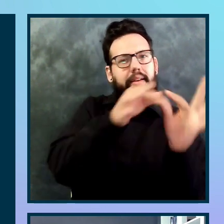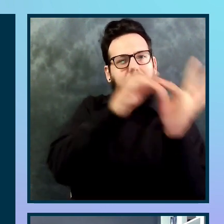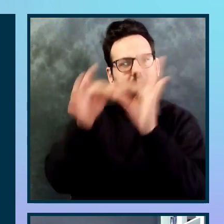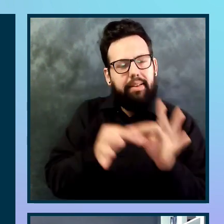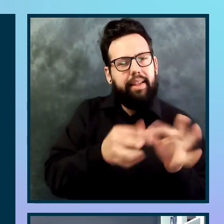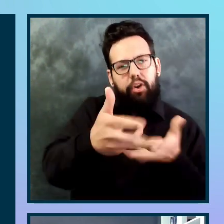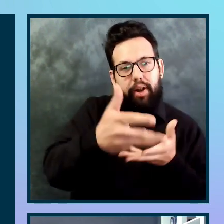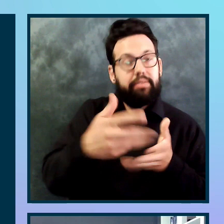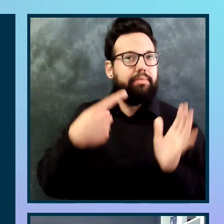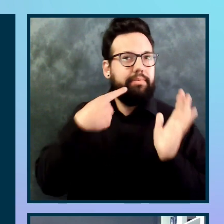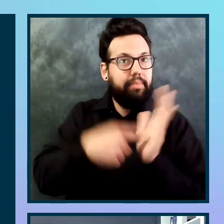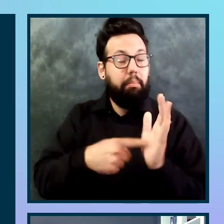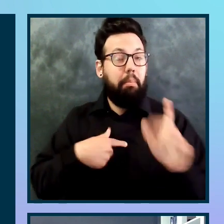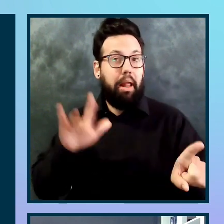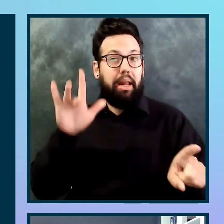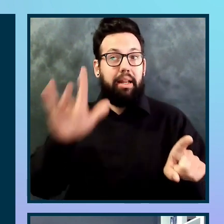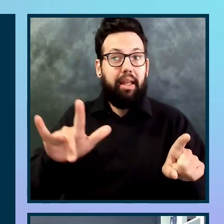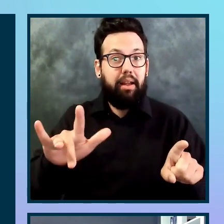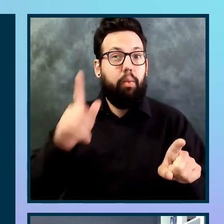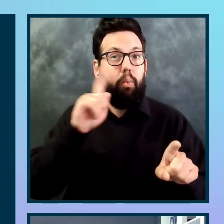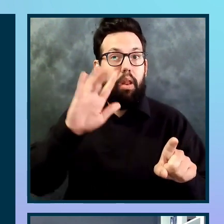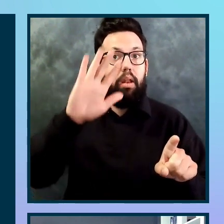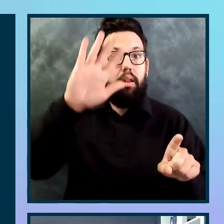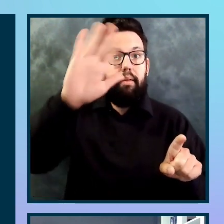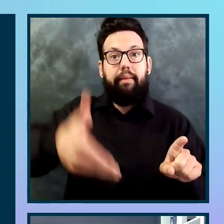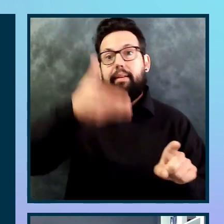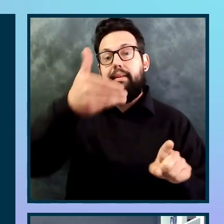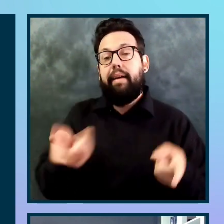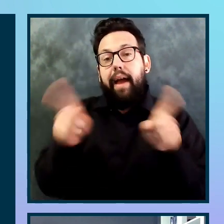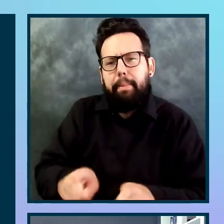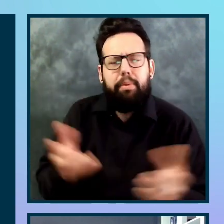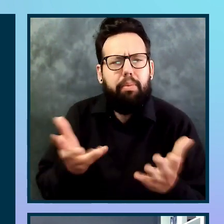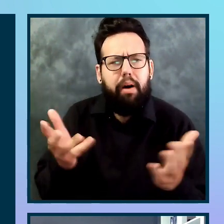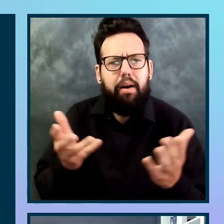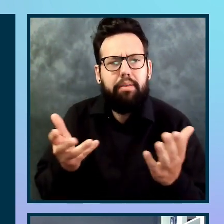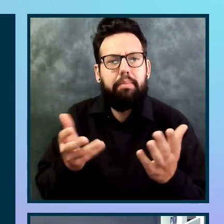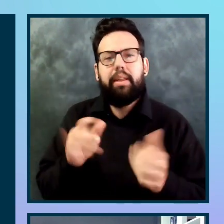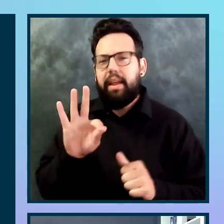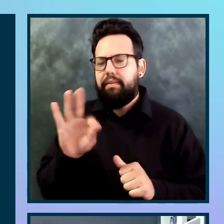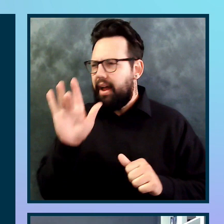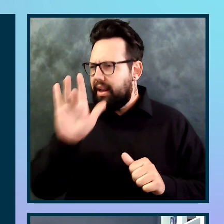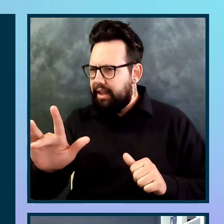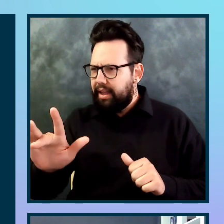And then something happens. What happens if I click in the search icon, what do you have, I'm gonna have a mouse,